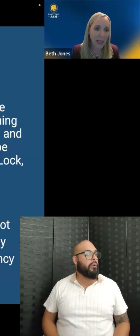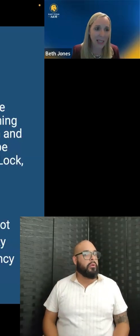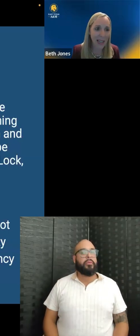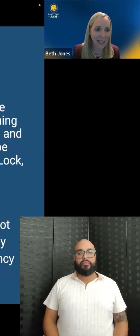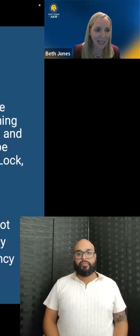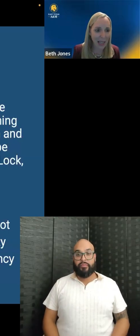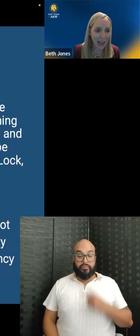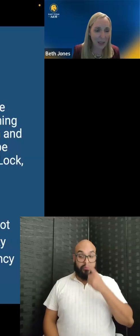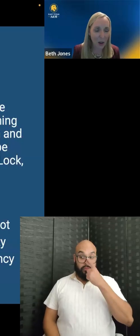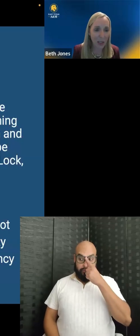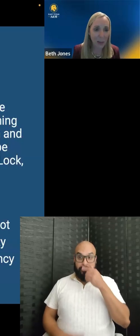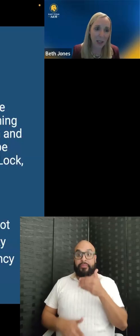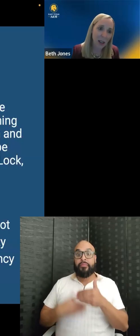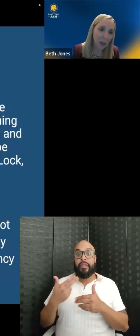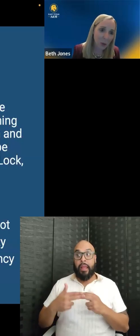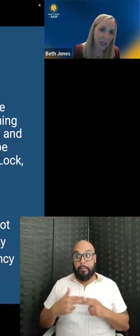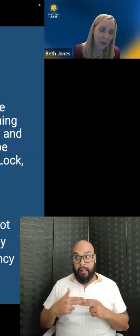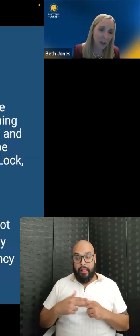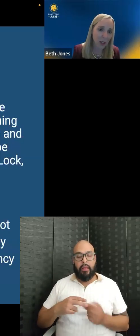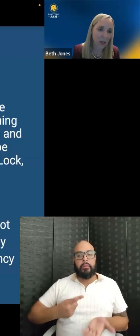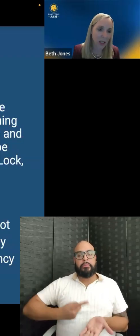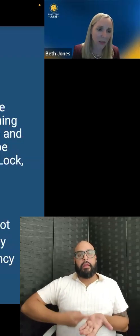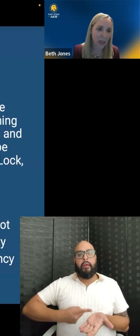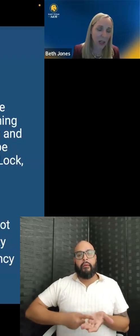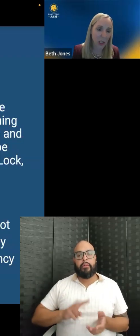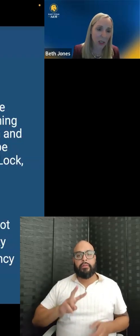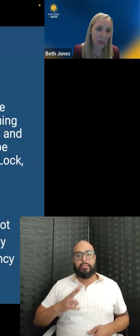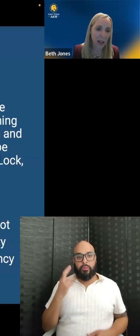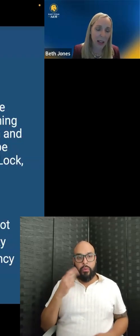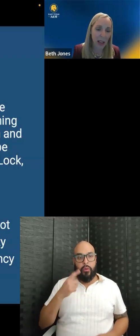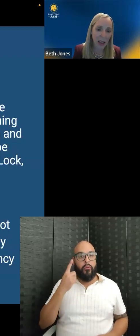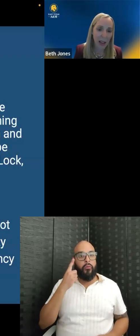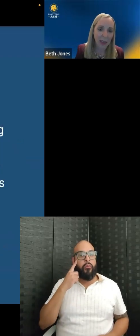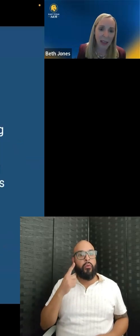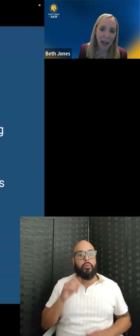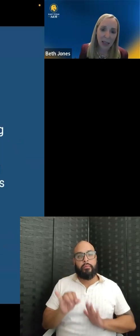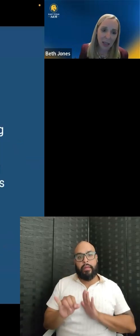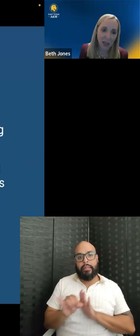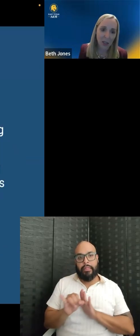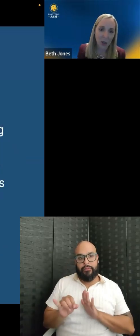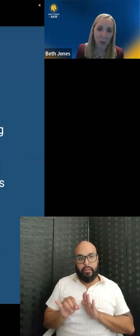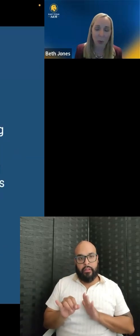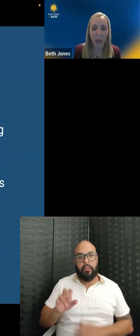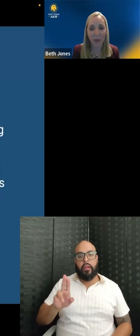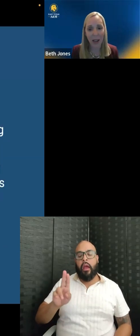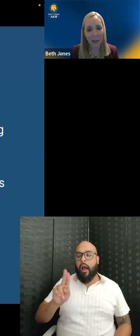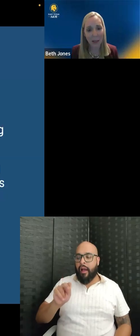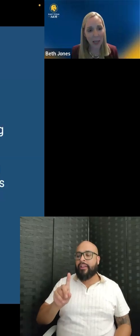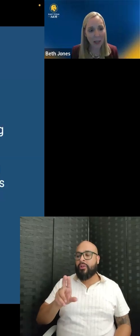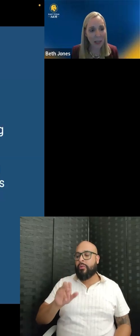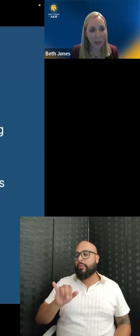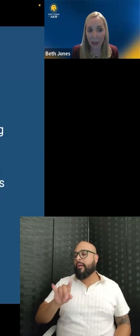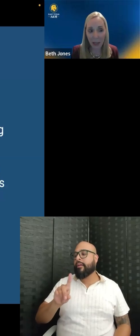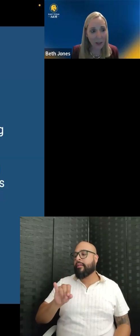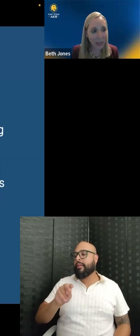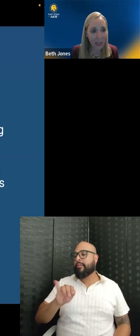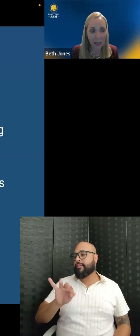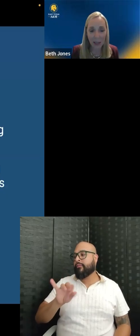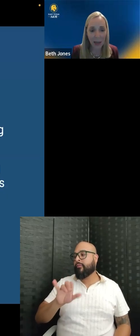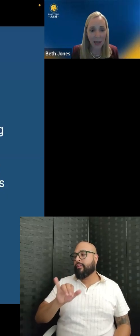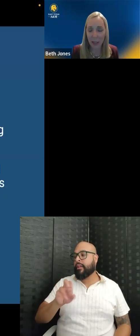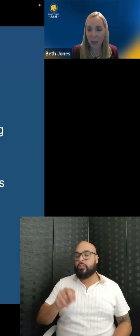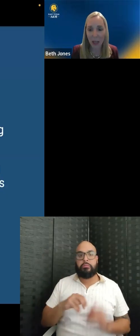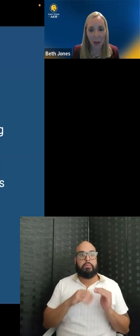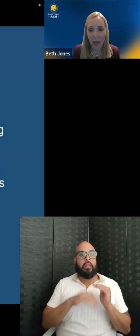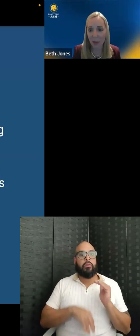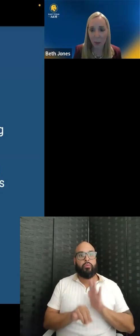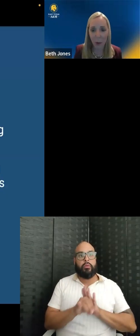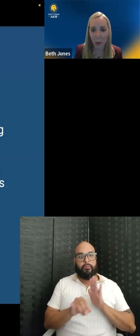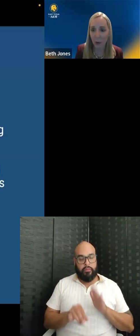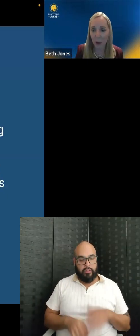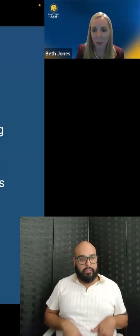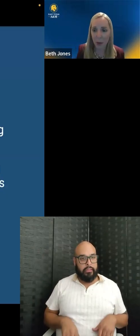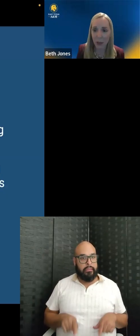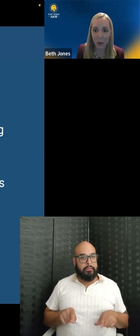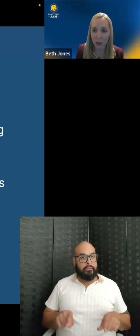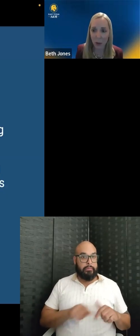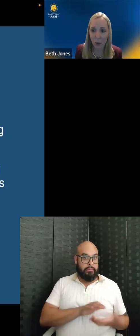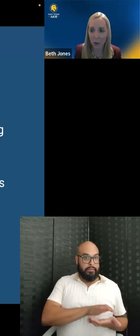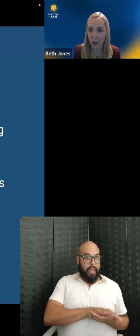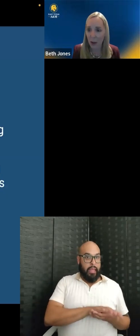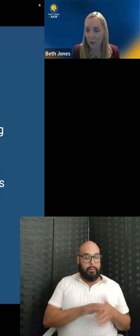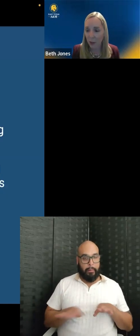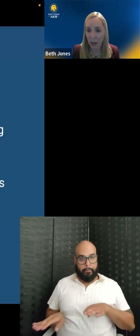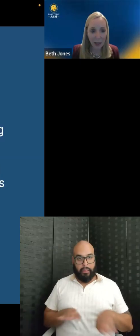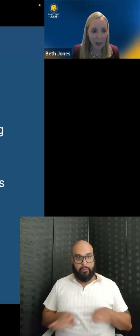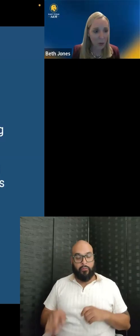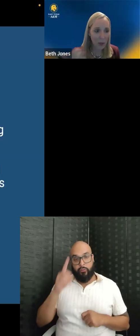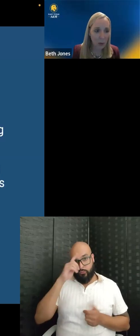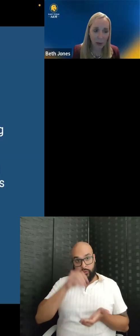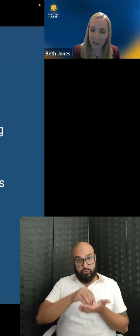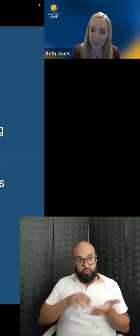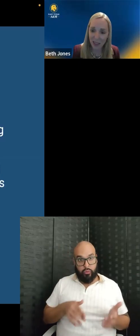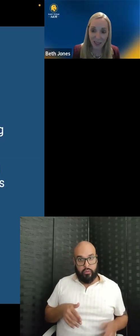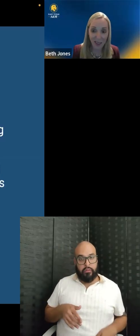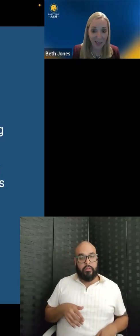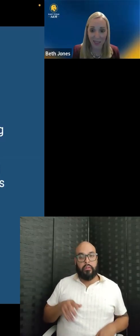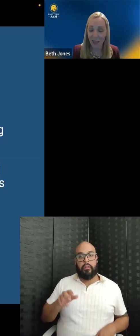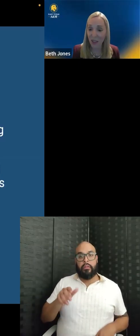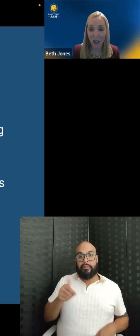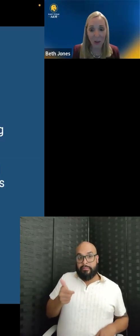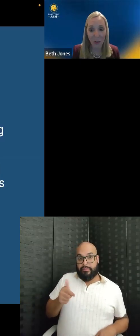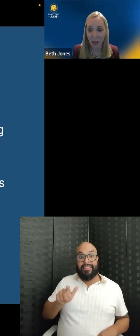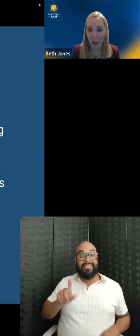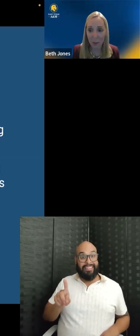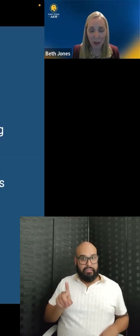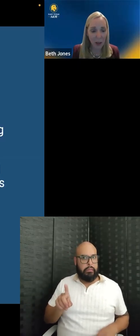All right, the next slide talks about another reason for under-identification, and that has to do with the fact that the similarities, academic and behavioral both, between students who are VI and students who are LD, there's a lot of overlap.